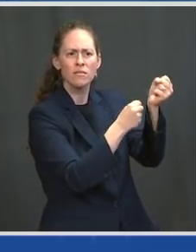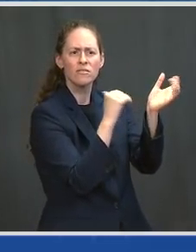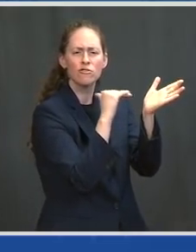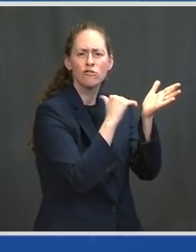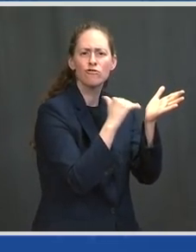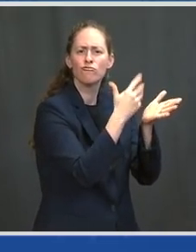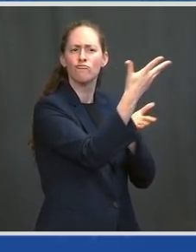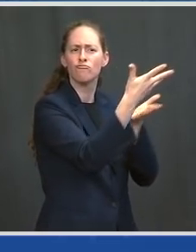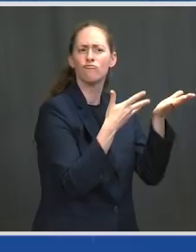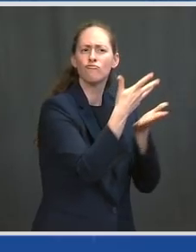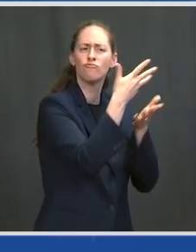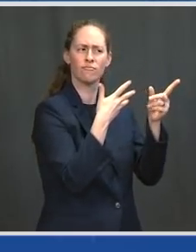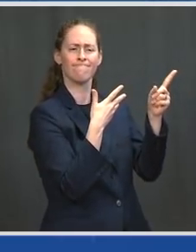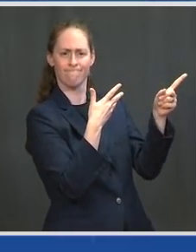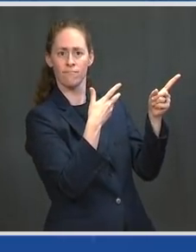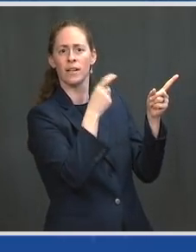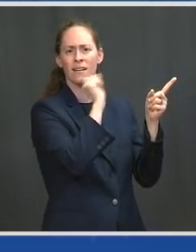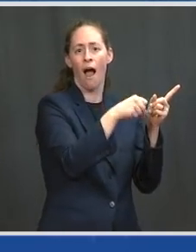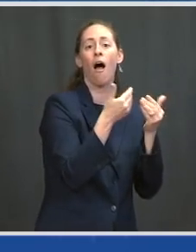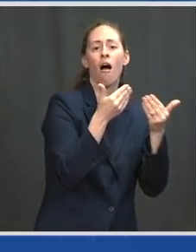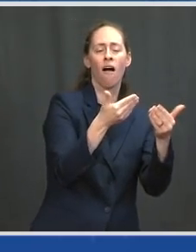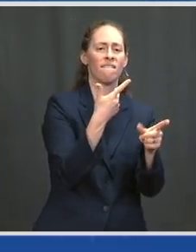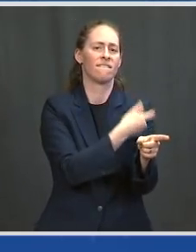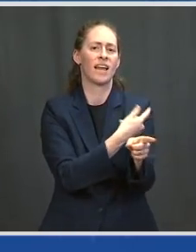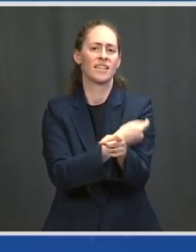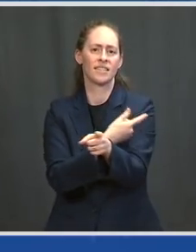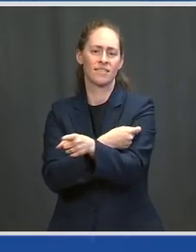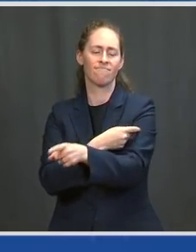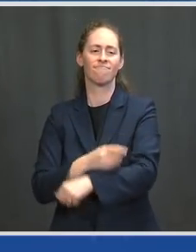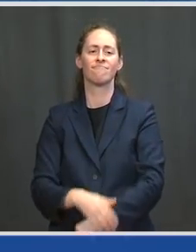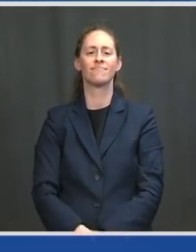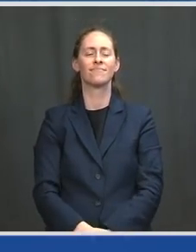We're also partnering with school-based clinics and community health centers.